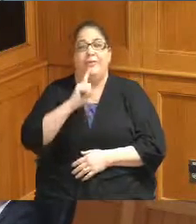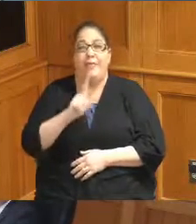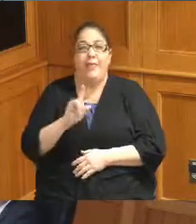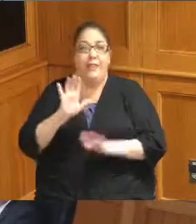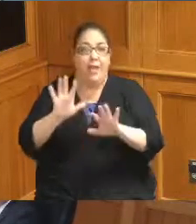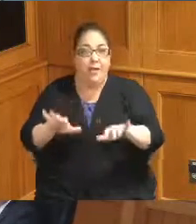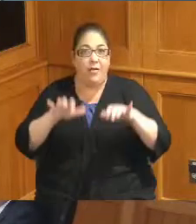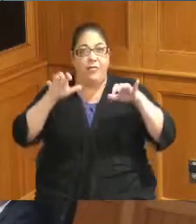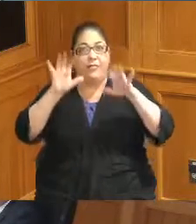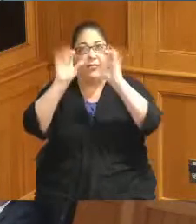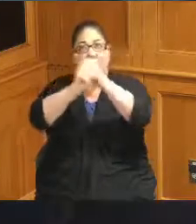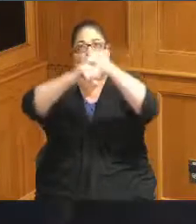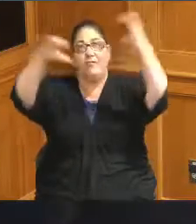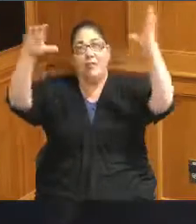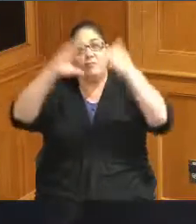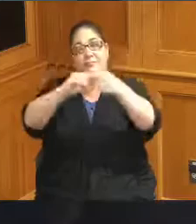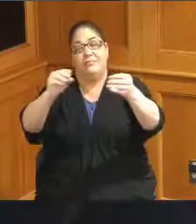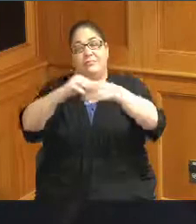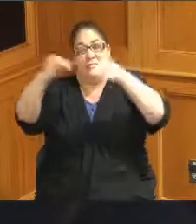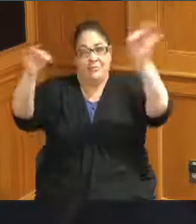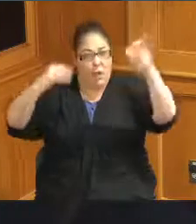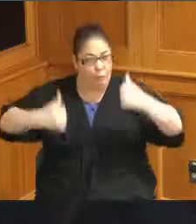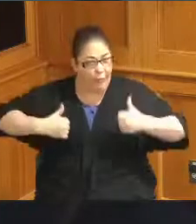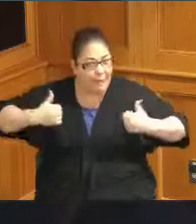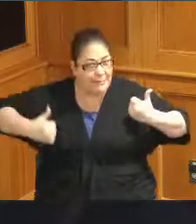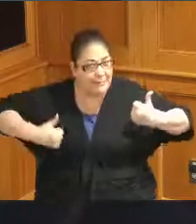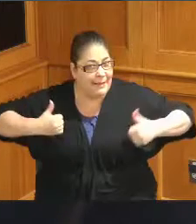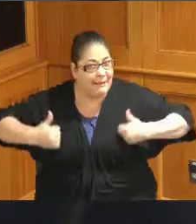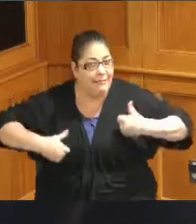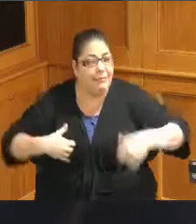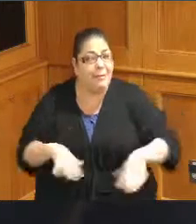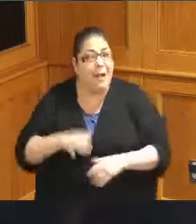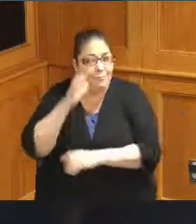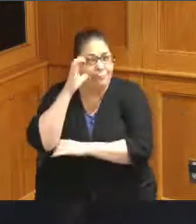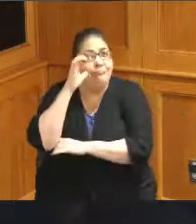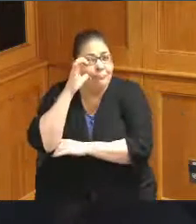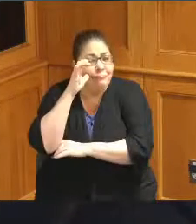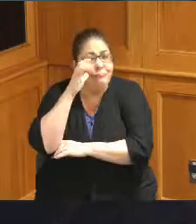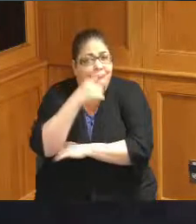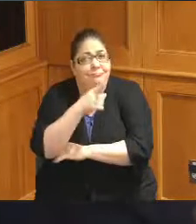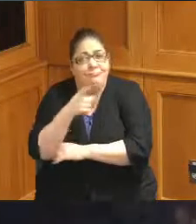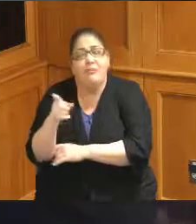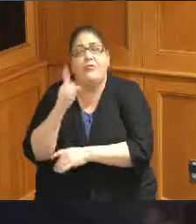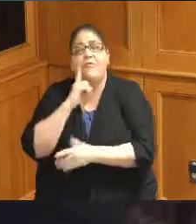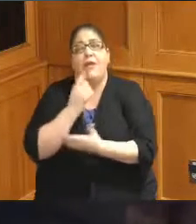and where they want to go extremely aggressive as I listened as far as economic development and